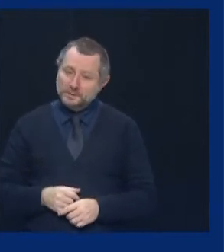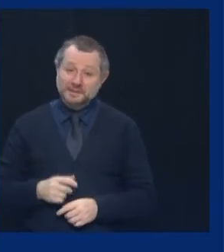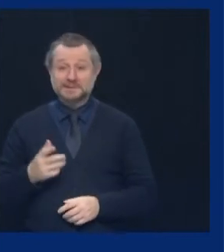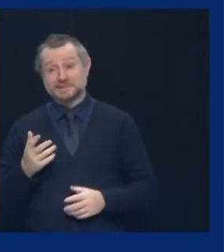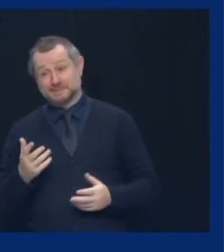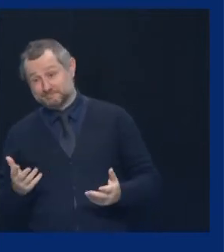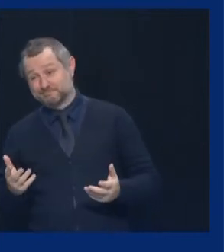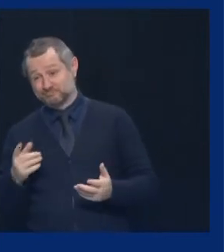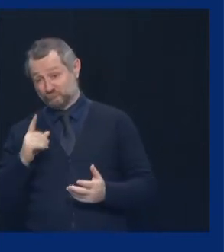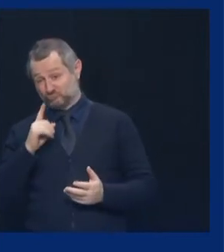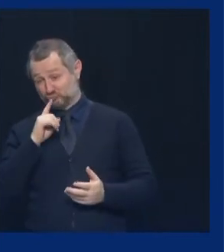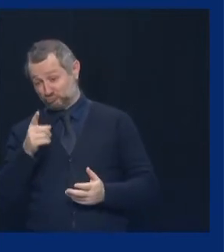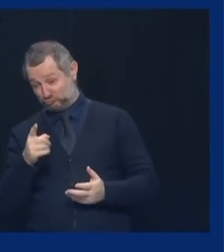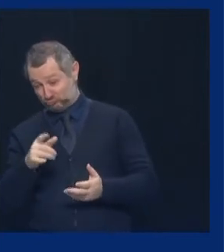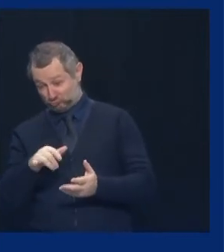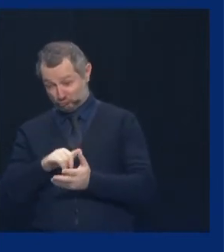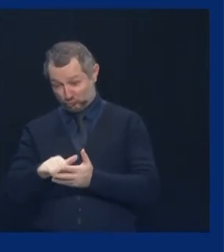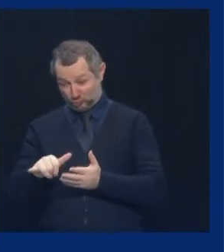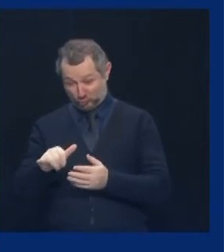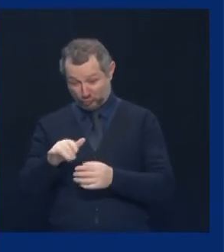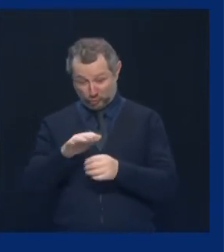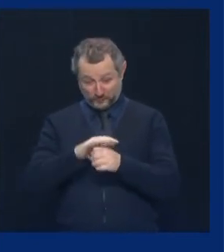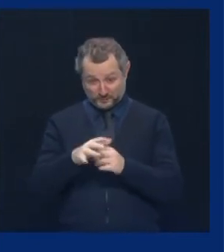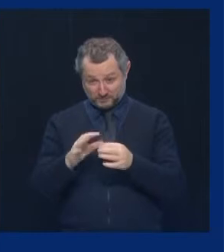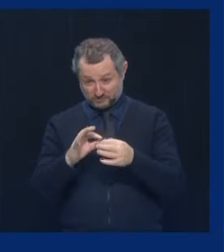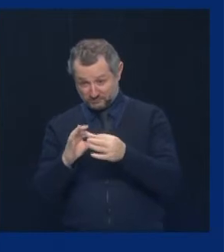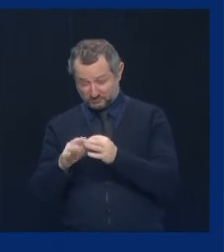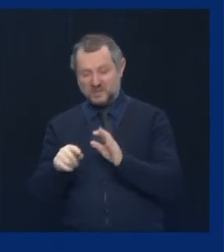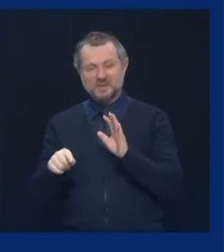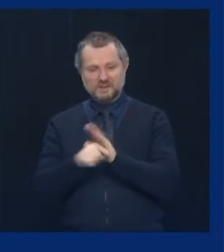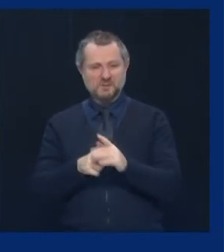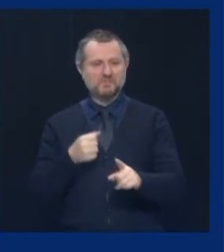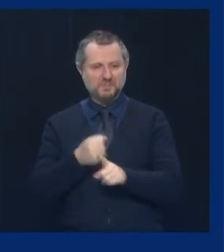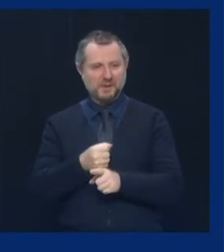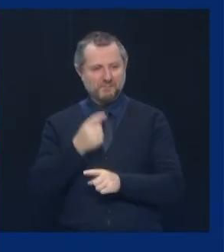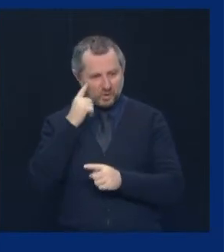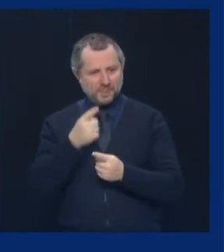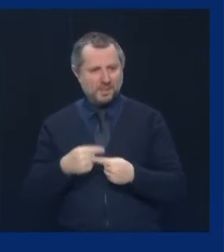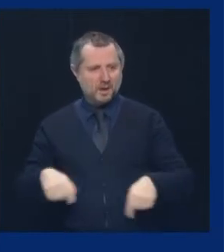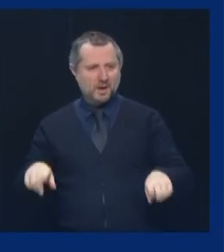YORK, S.A.L.T., ET CETERA. BUT COVID AND THE APPARENT